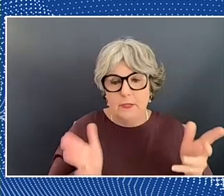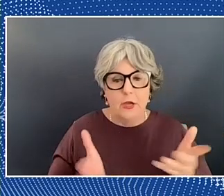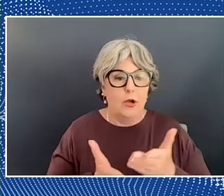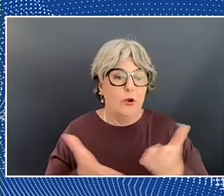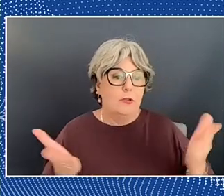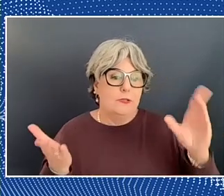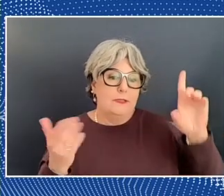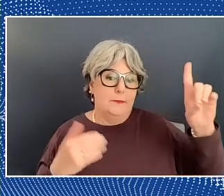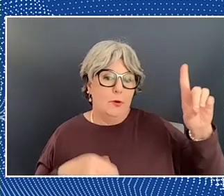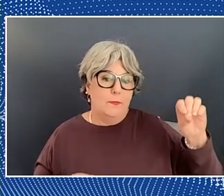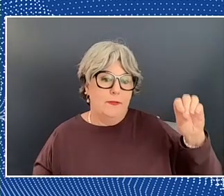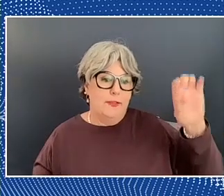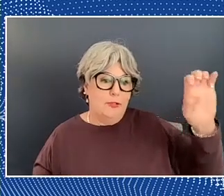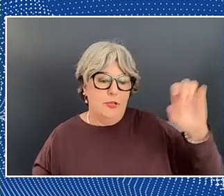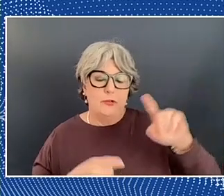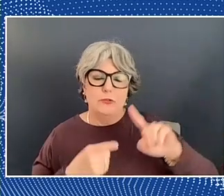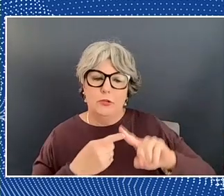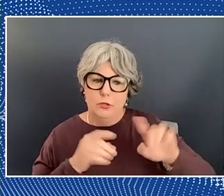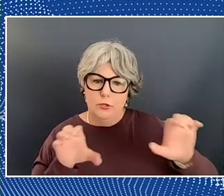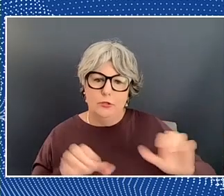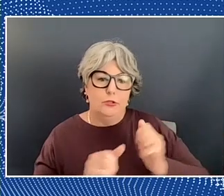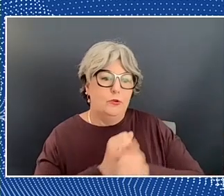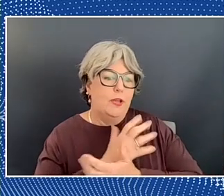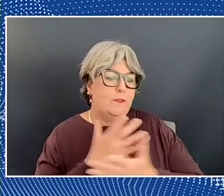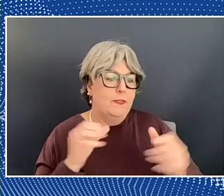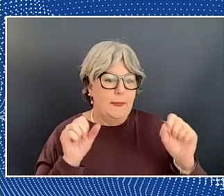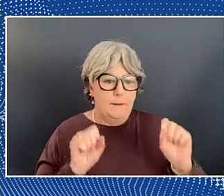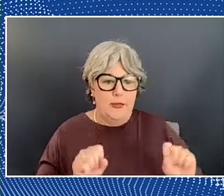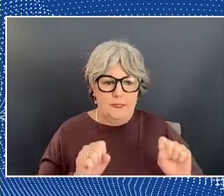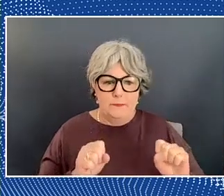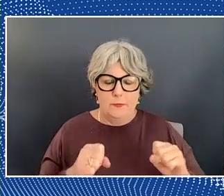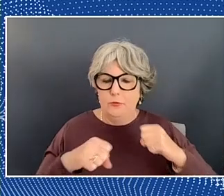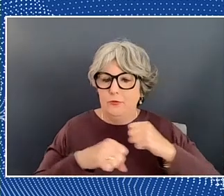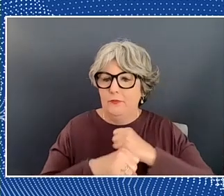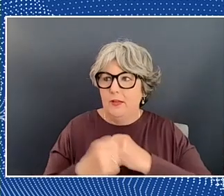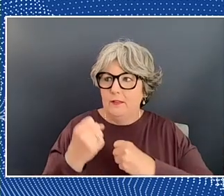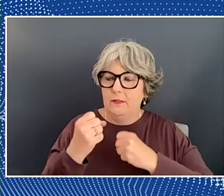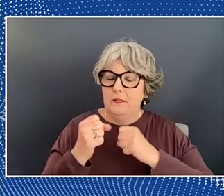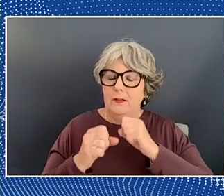Education to do everything possible to fight for student loan debt cancellation